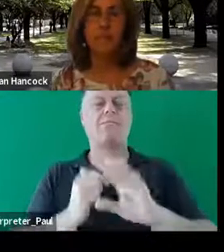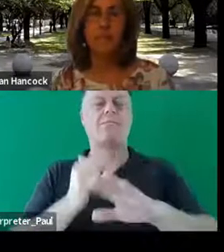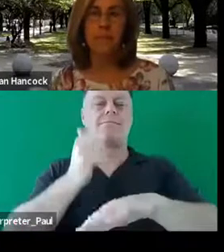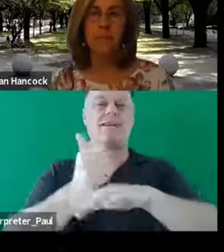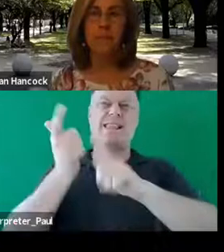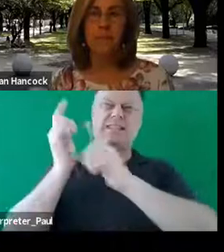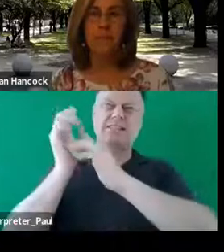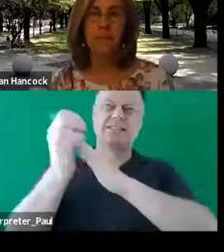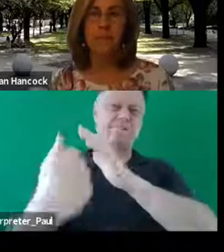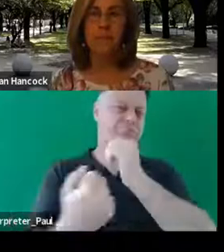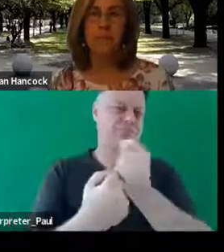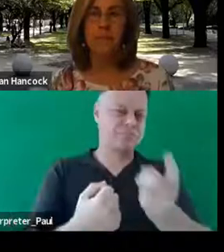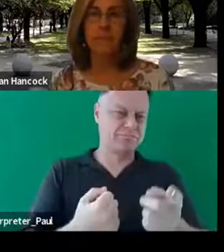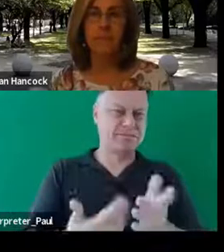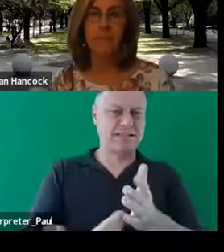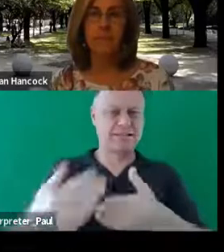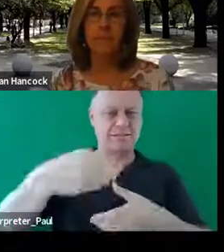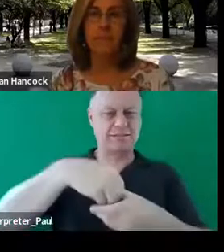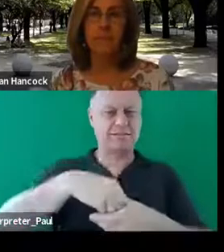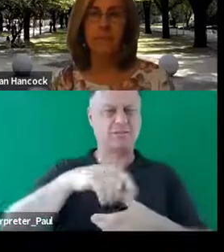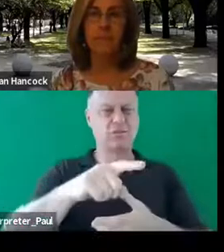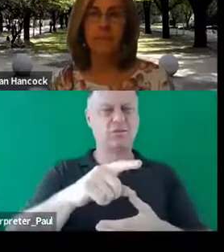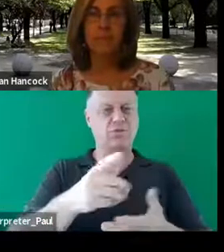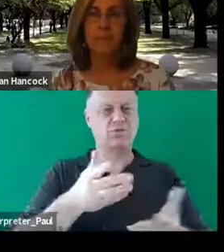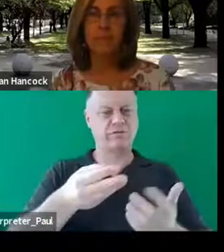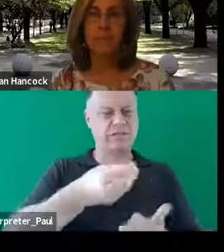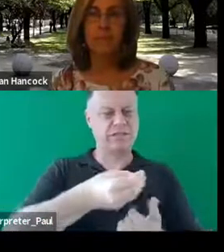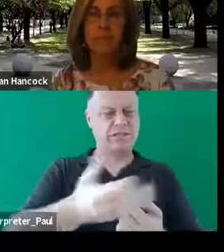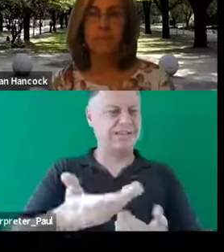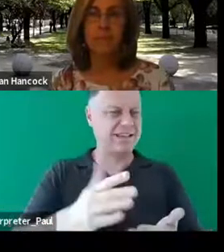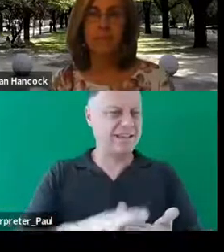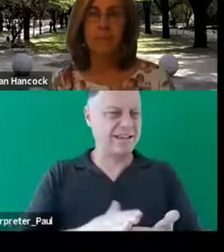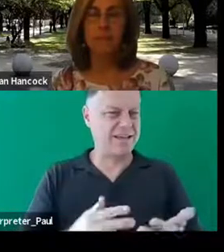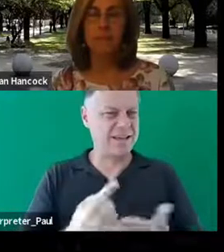being part of your core suite of deliveries. So how did you go about getting your leaders on side?